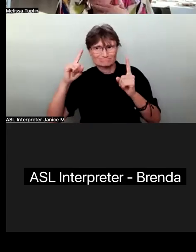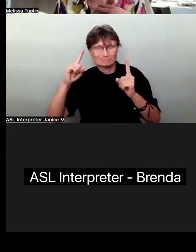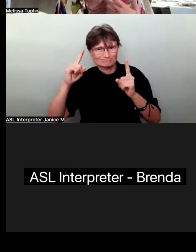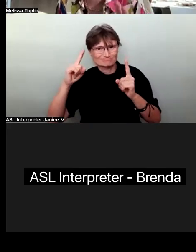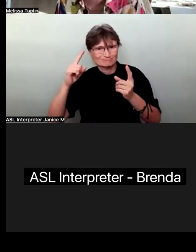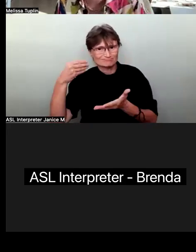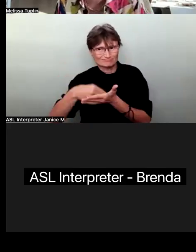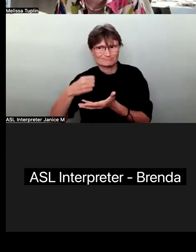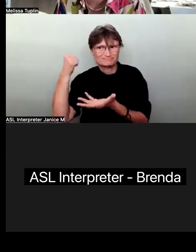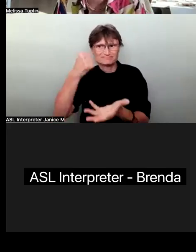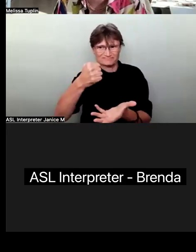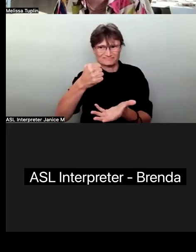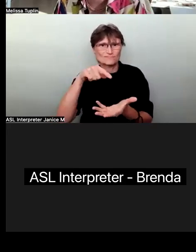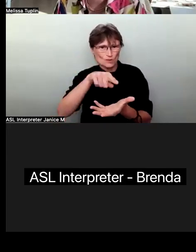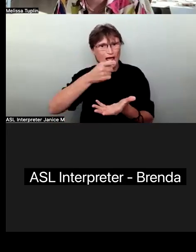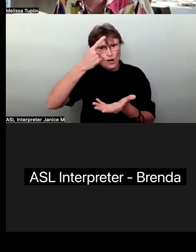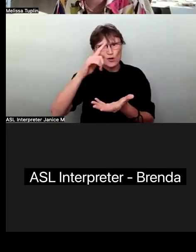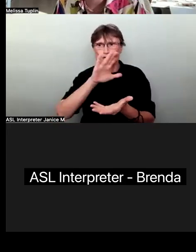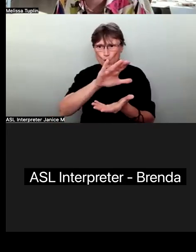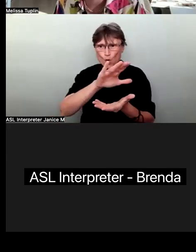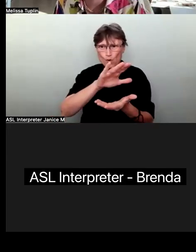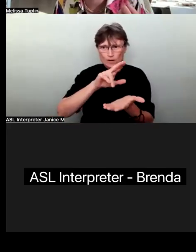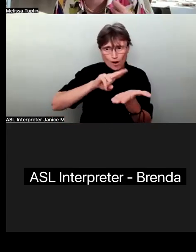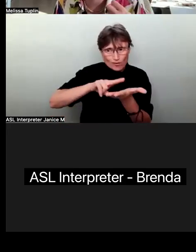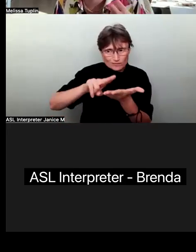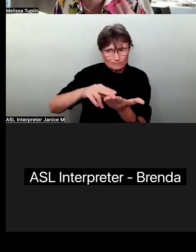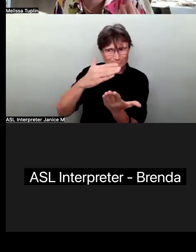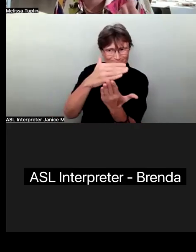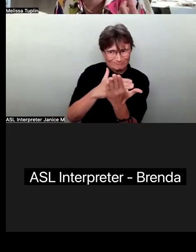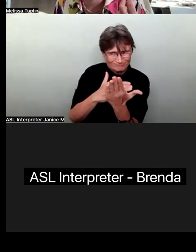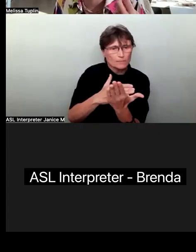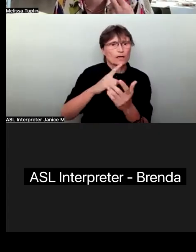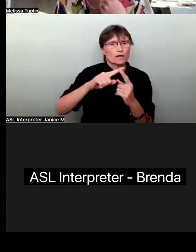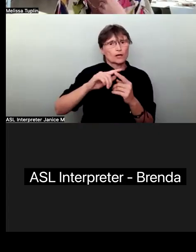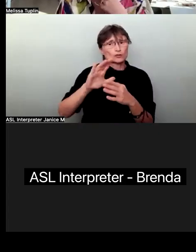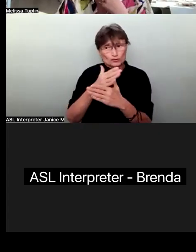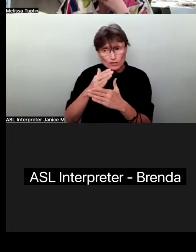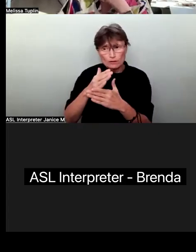as understanding your grant agreement, sharing project updates or submitting a final report.